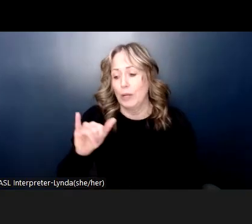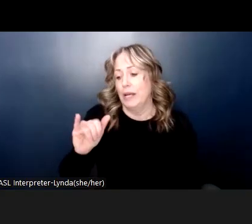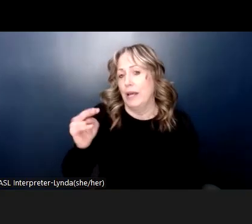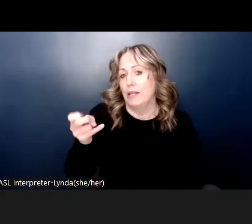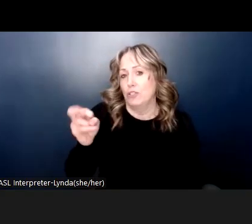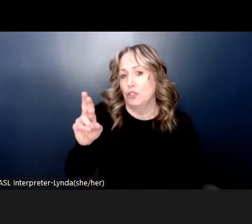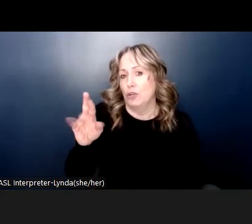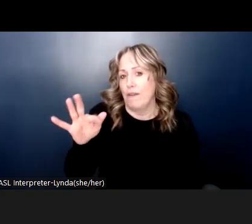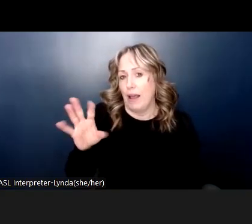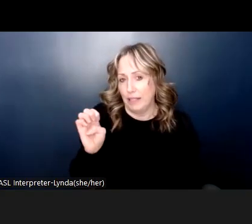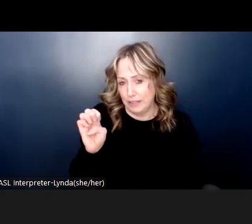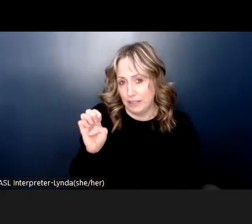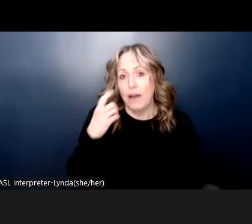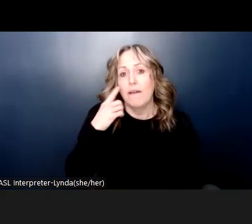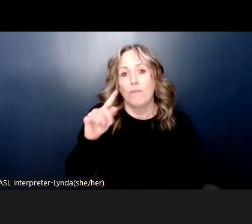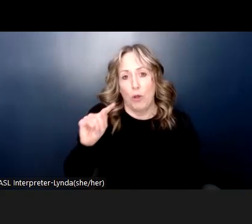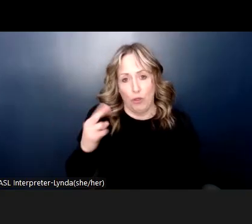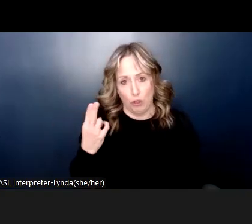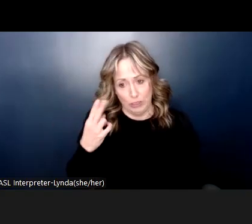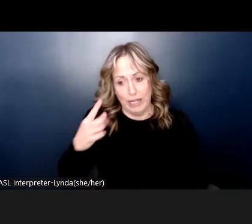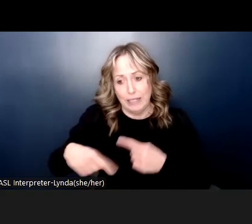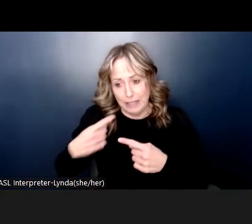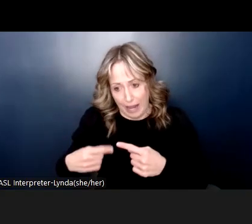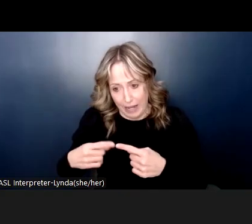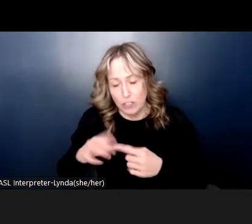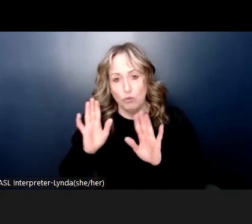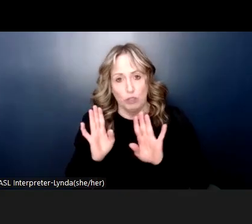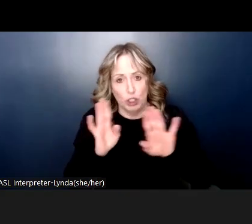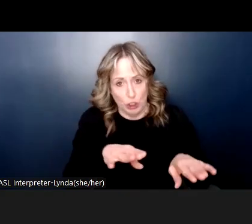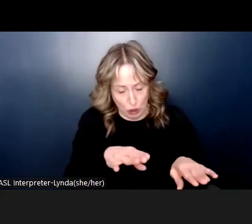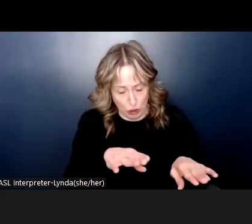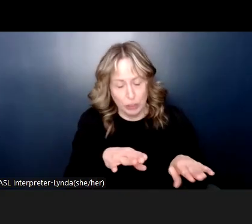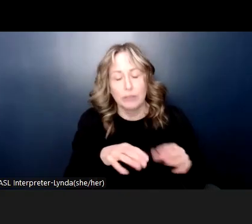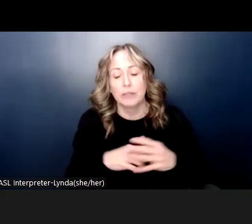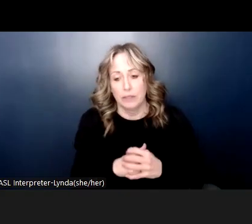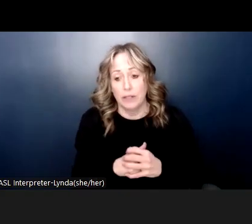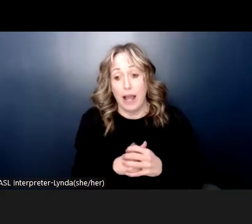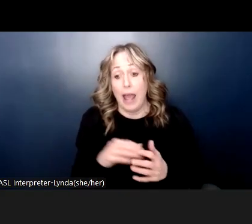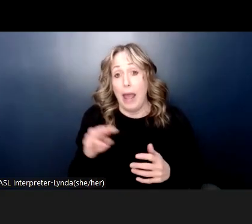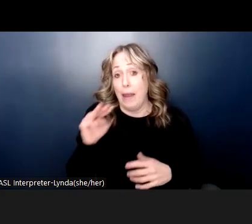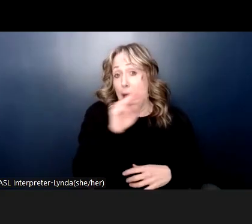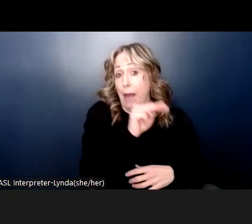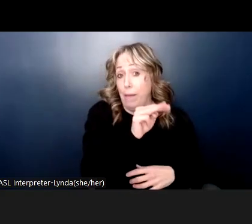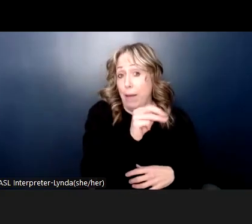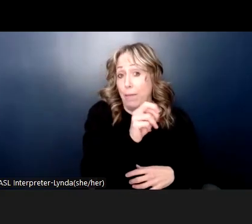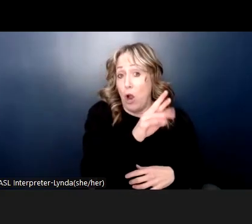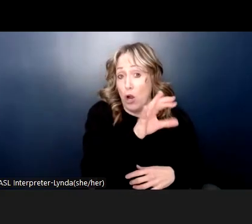night cycle to return files as expected. And then Mars will close for the final time.